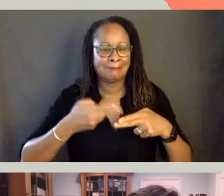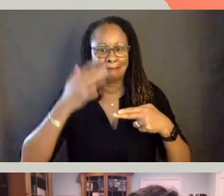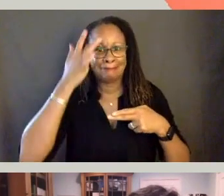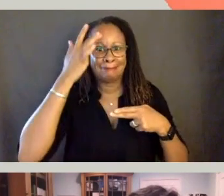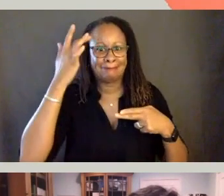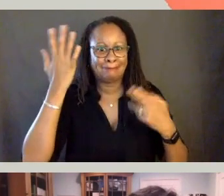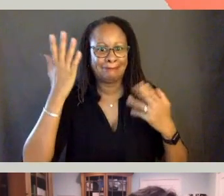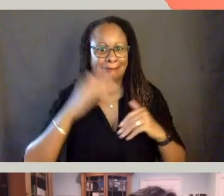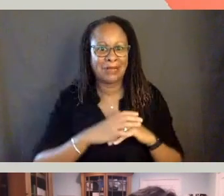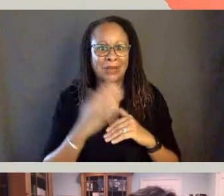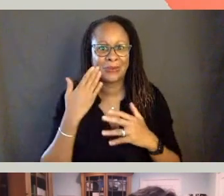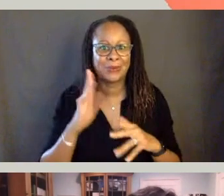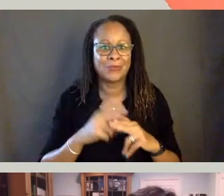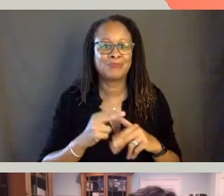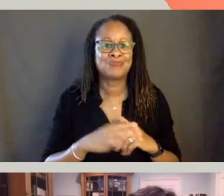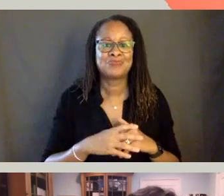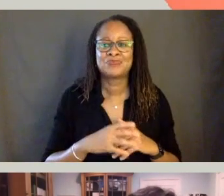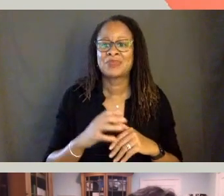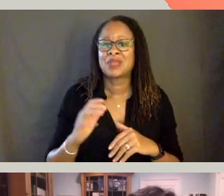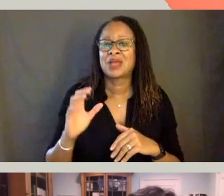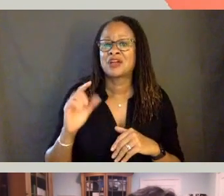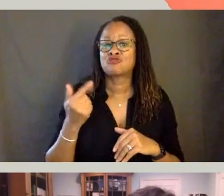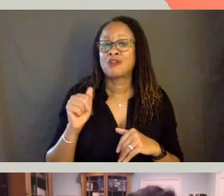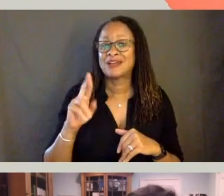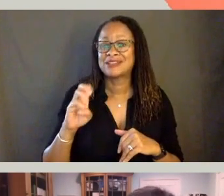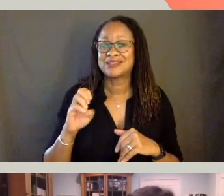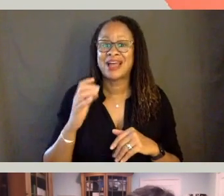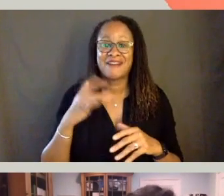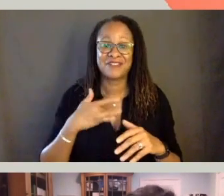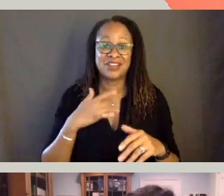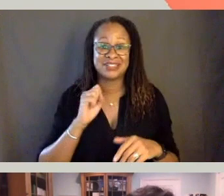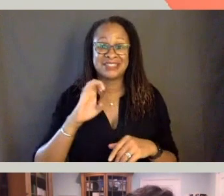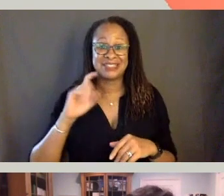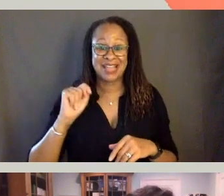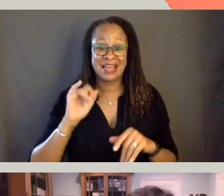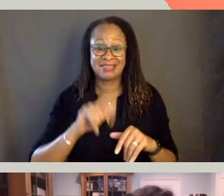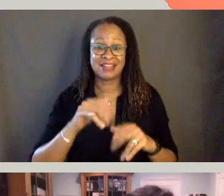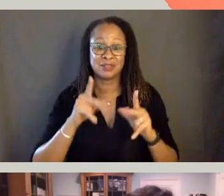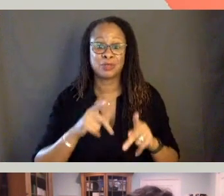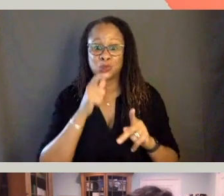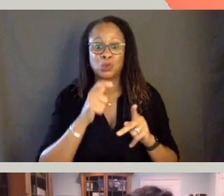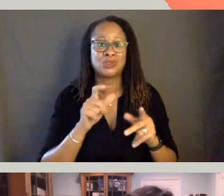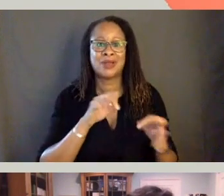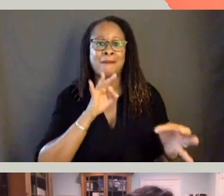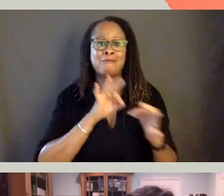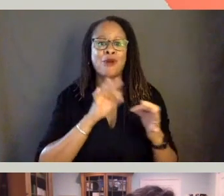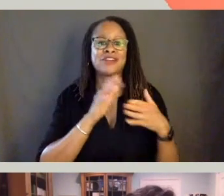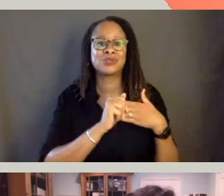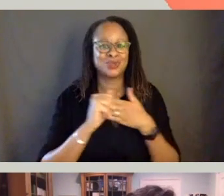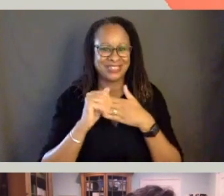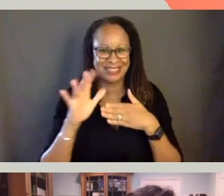I mean, I feel like someone like Set is the perfect person to kind of lead this because he's got his foot